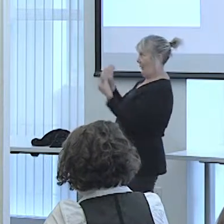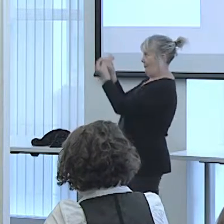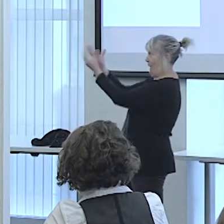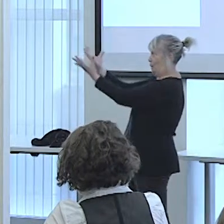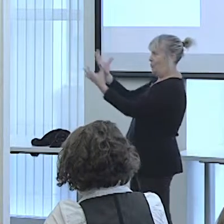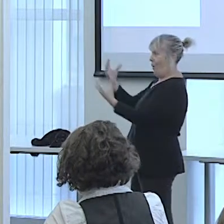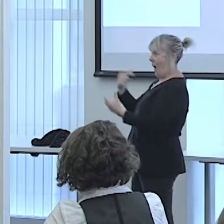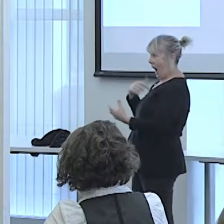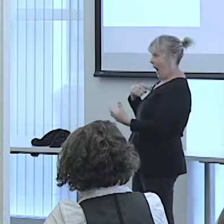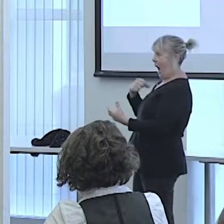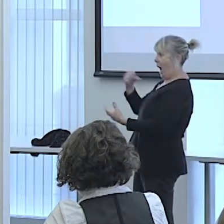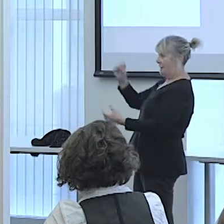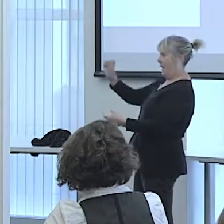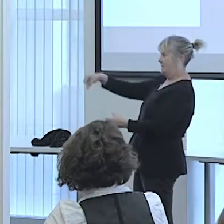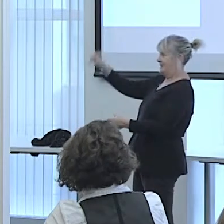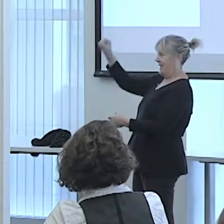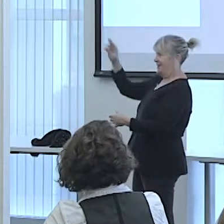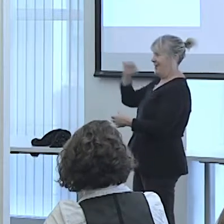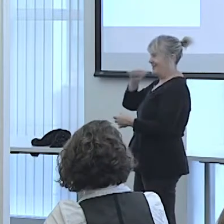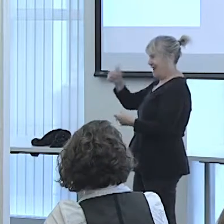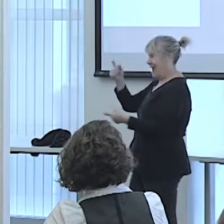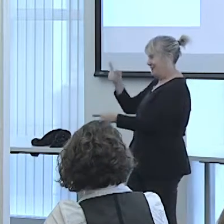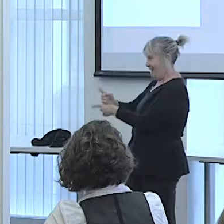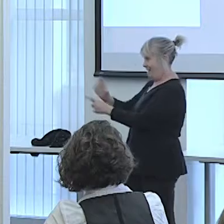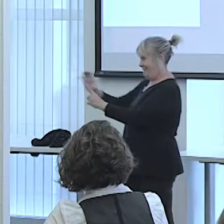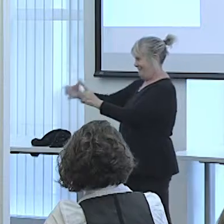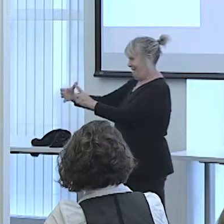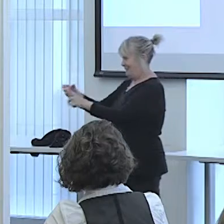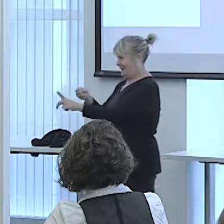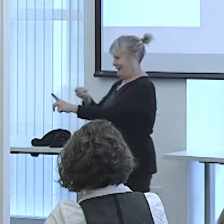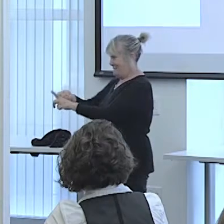What we're basically